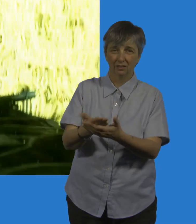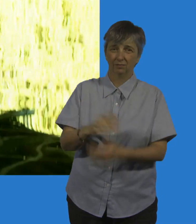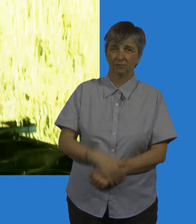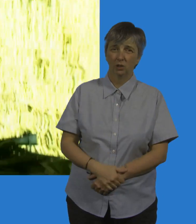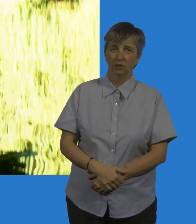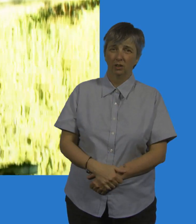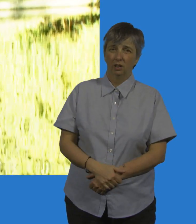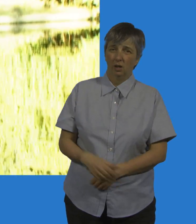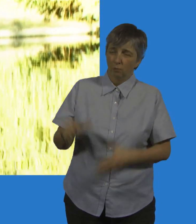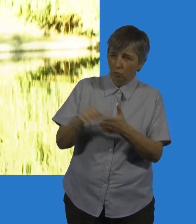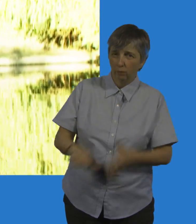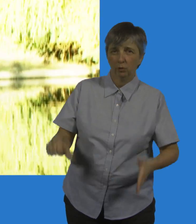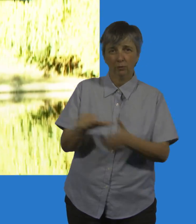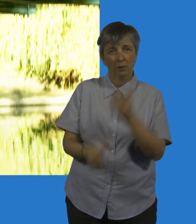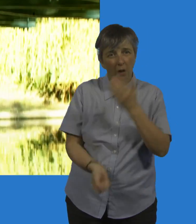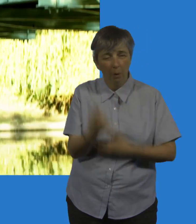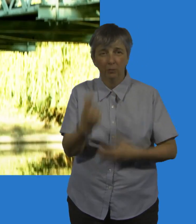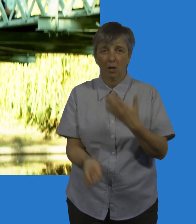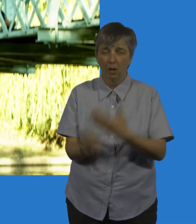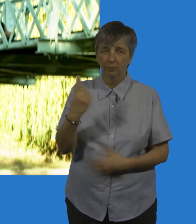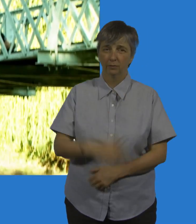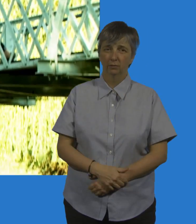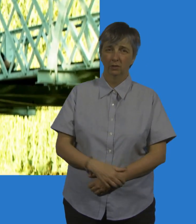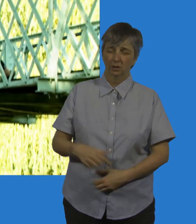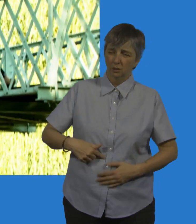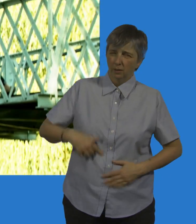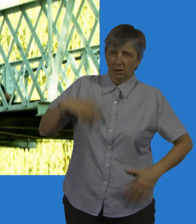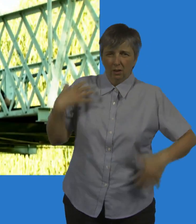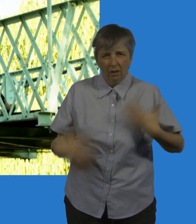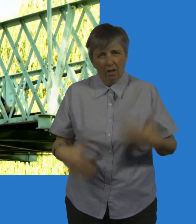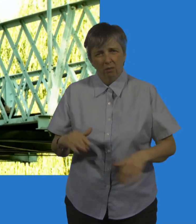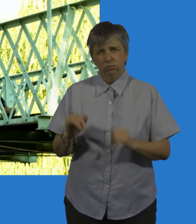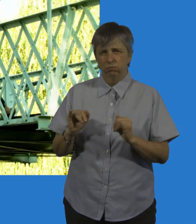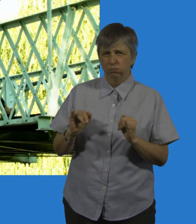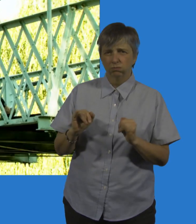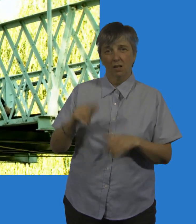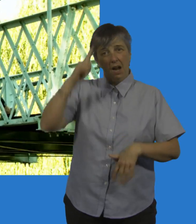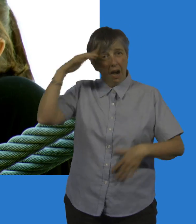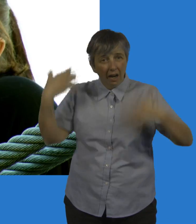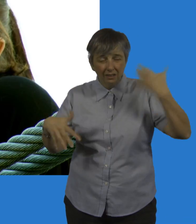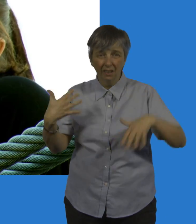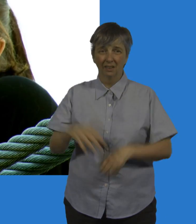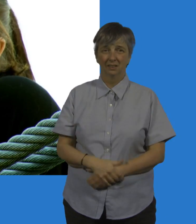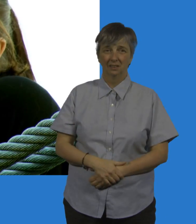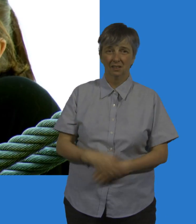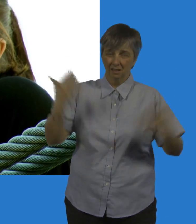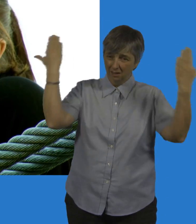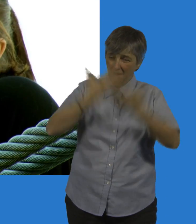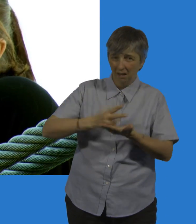of years now at least. My stomach was really burn-y, headaches, hot sweats in the night,